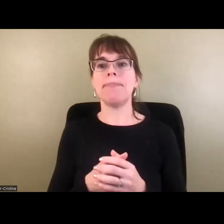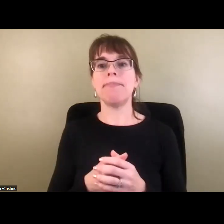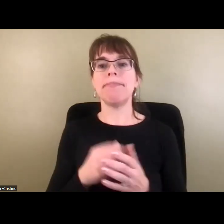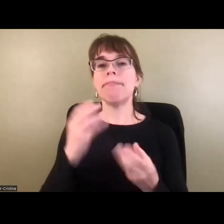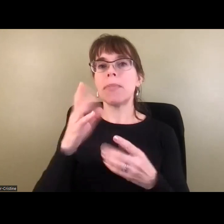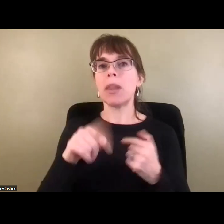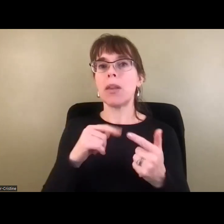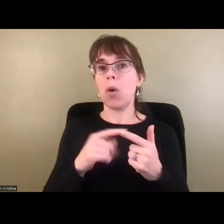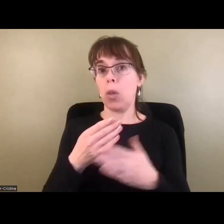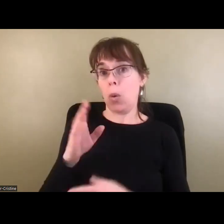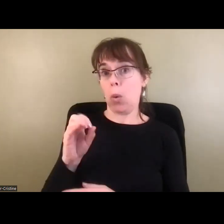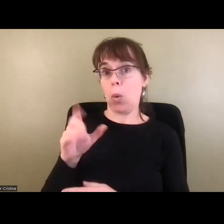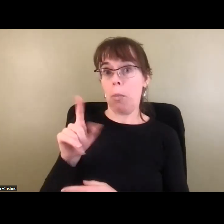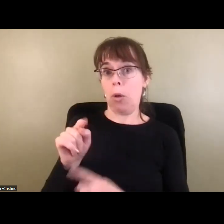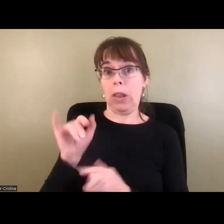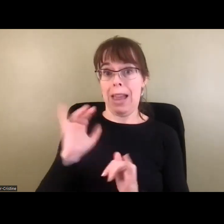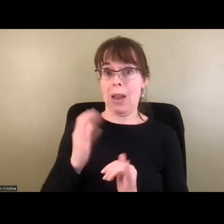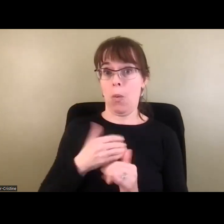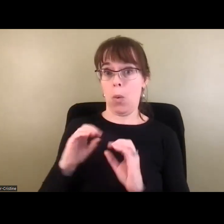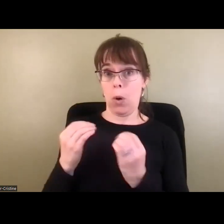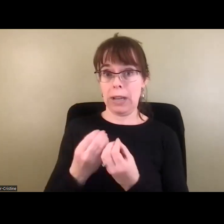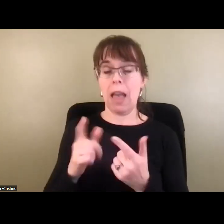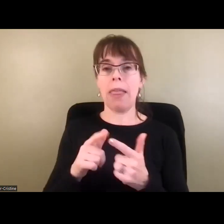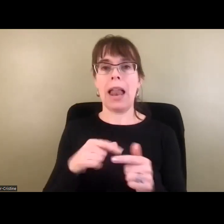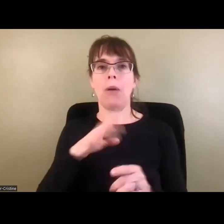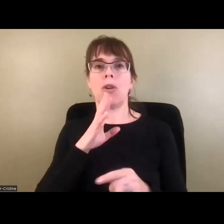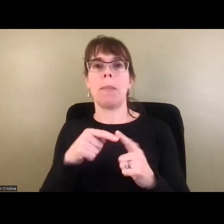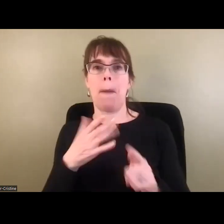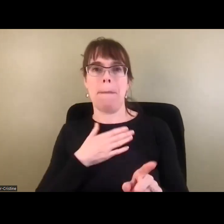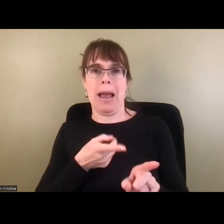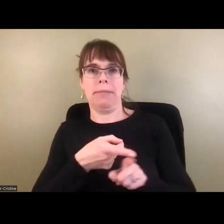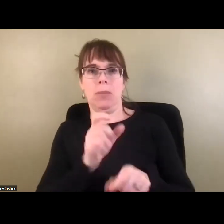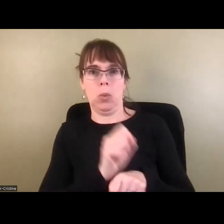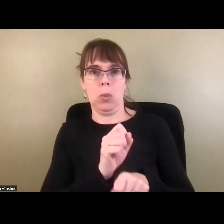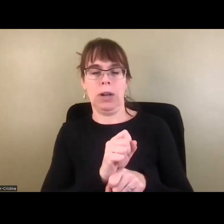the organization, then I sort of dive into my area of work, which is our abortion fund.